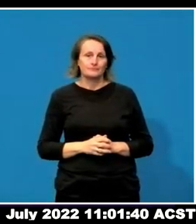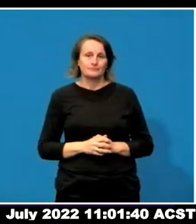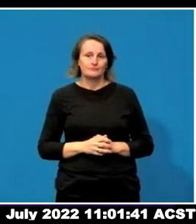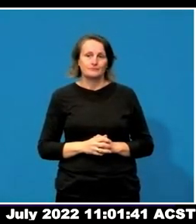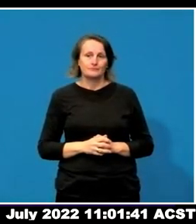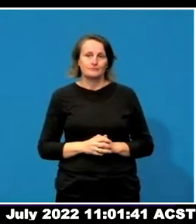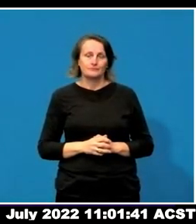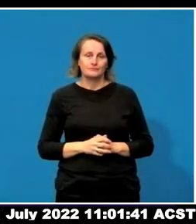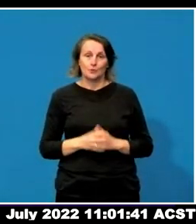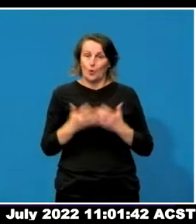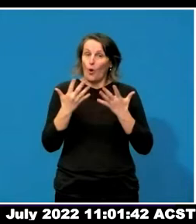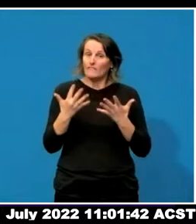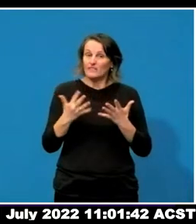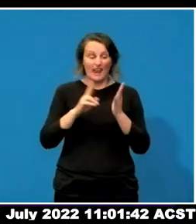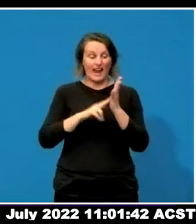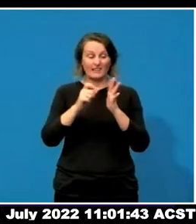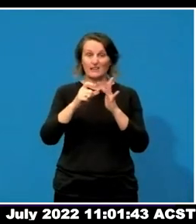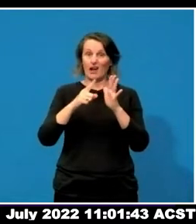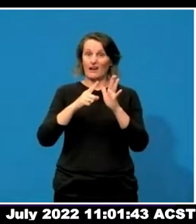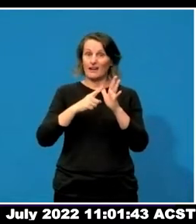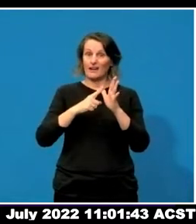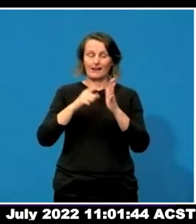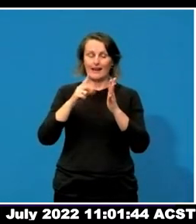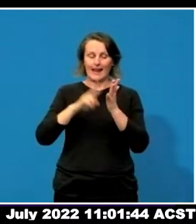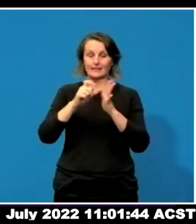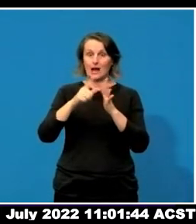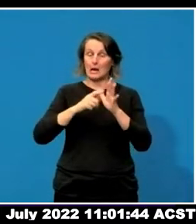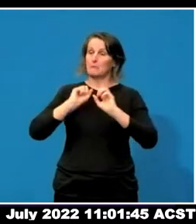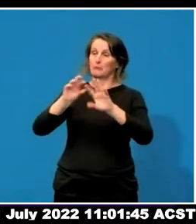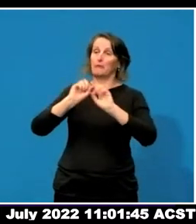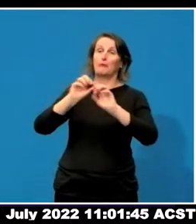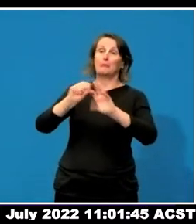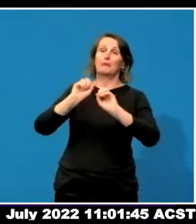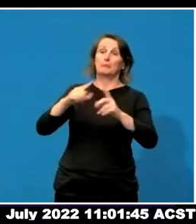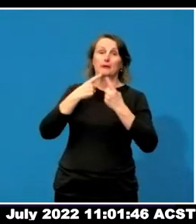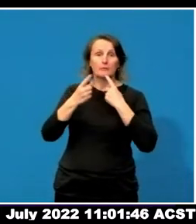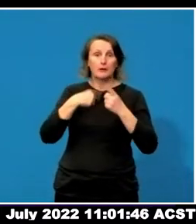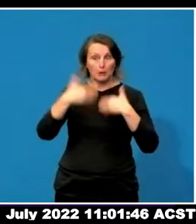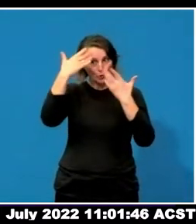overlooked. We will then hear evidence from the NPY Women's Council.